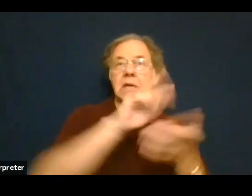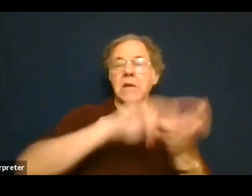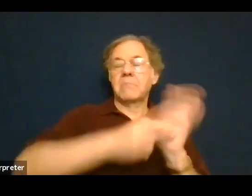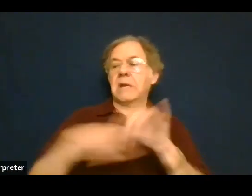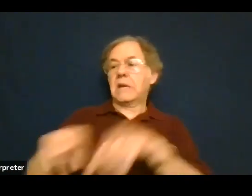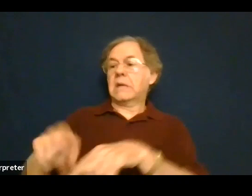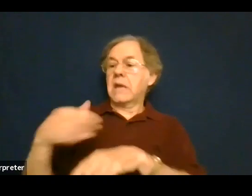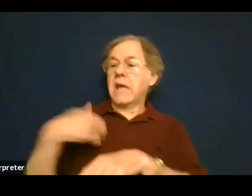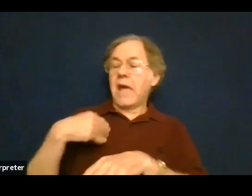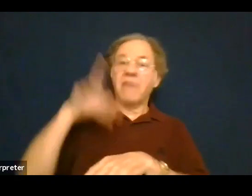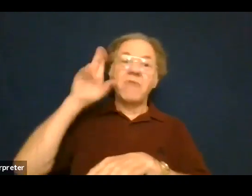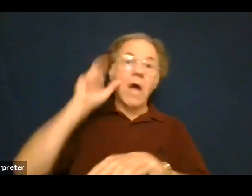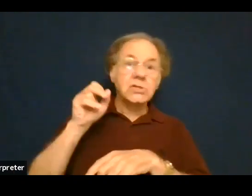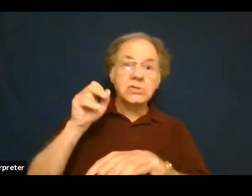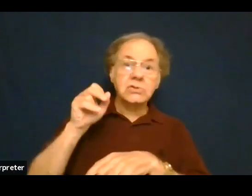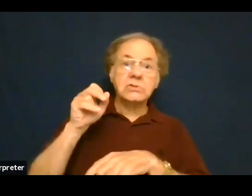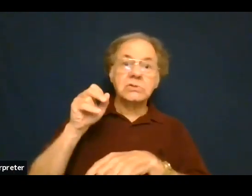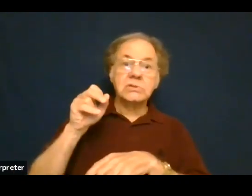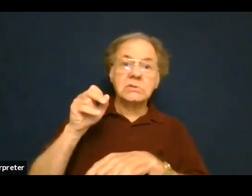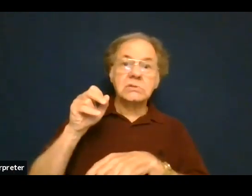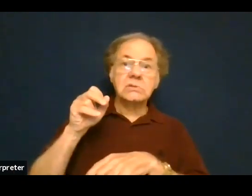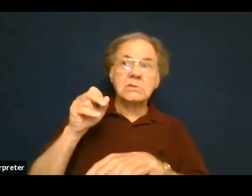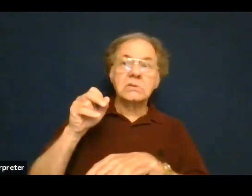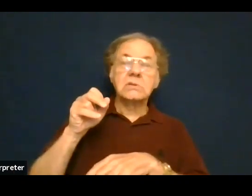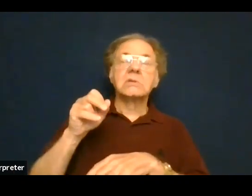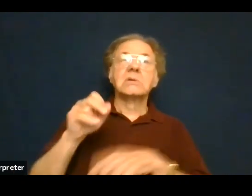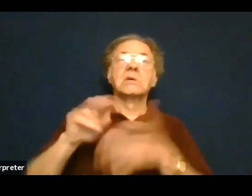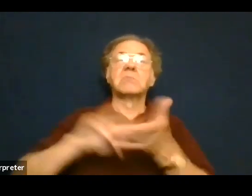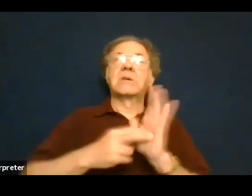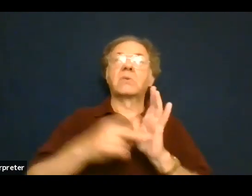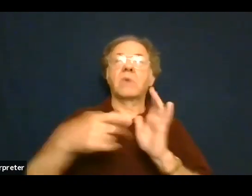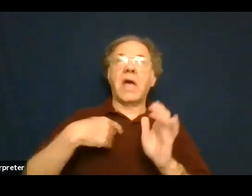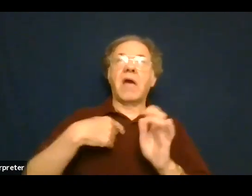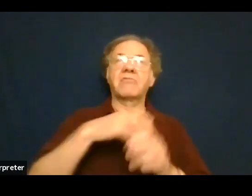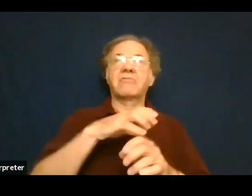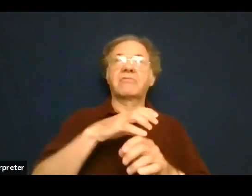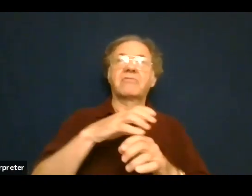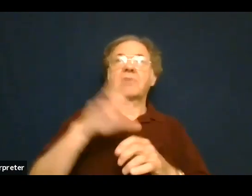Either the COVID came first and then you have Usher, or vice versa, and higher risk